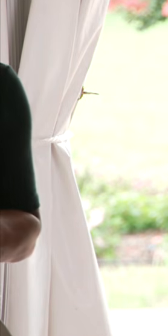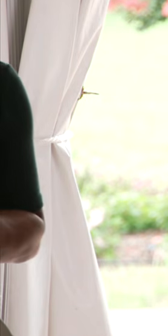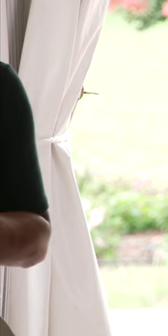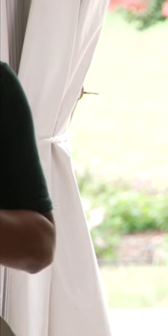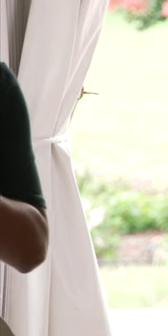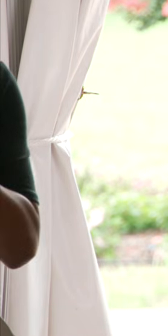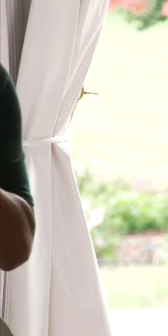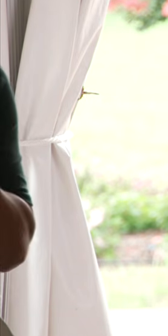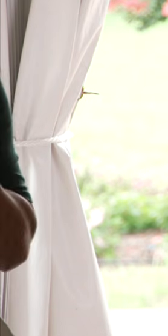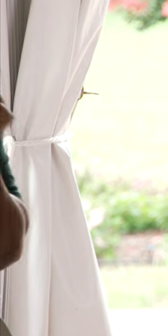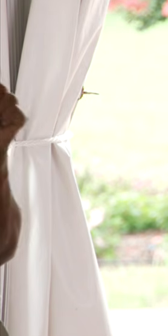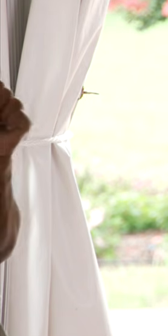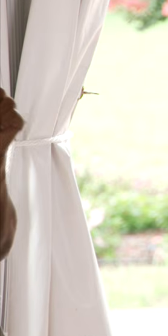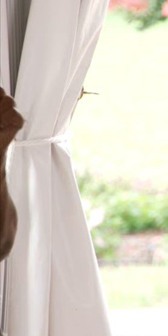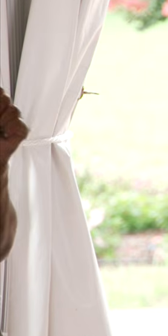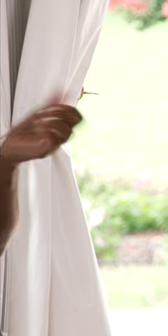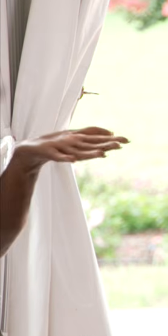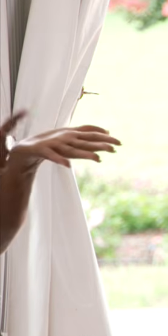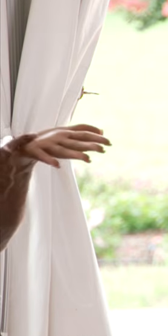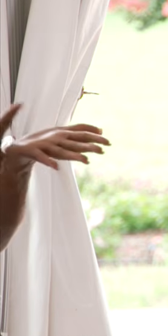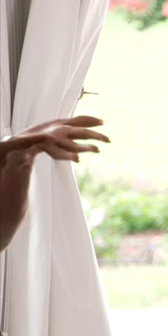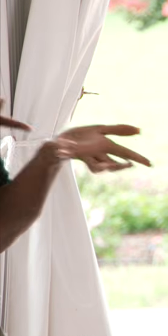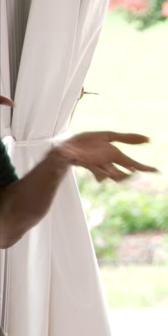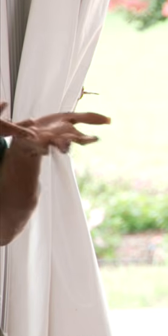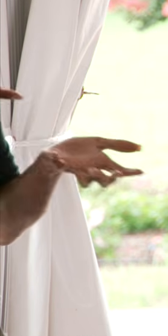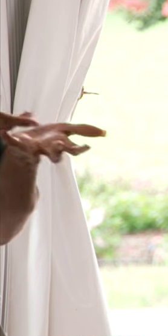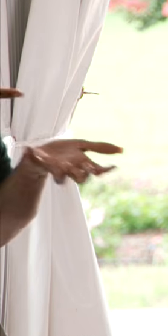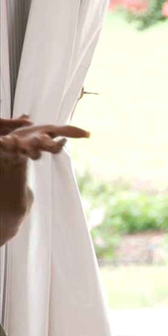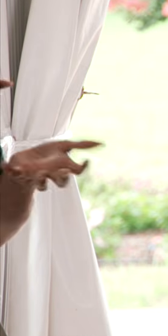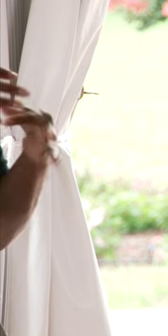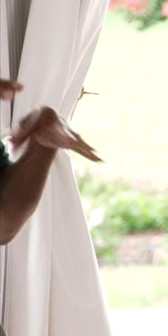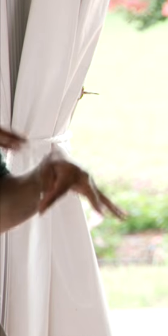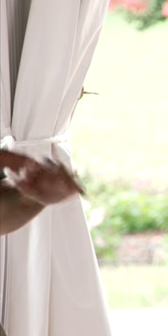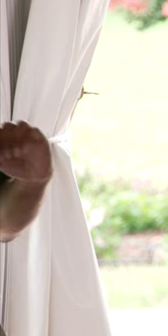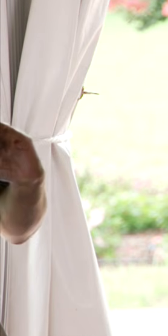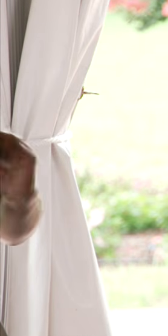to read him more of the article and describe how the nurse would come and take blood and